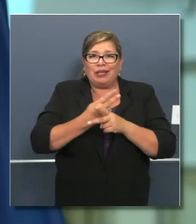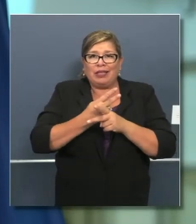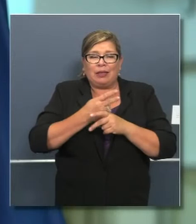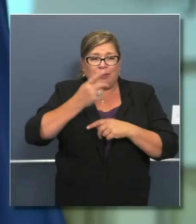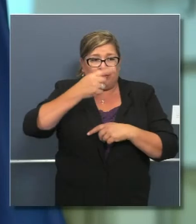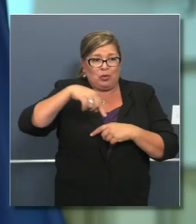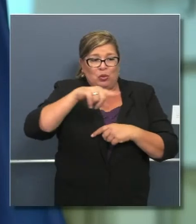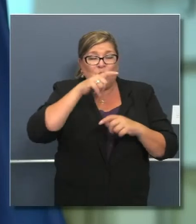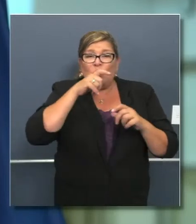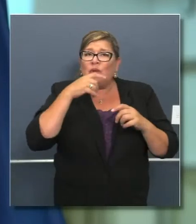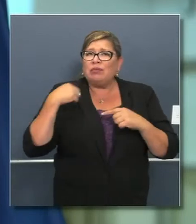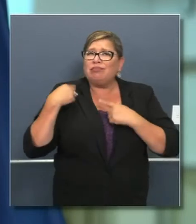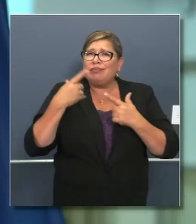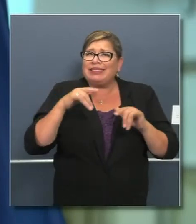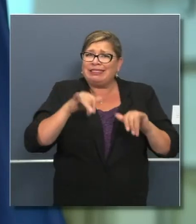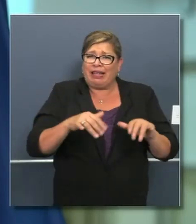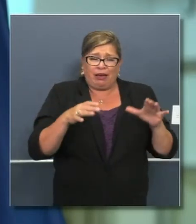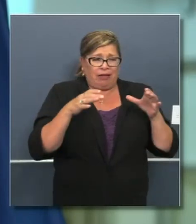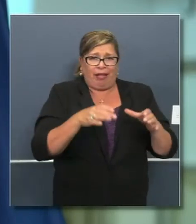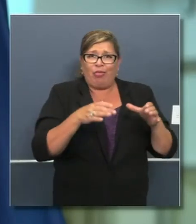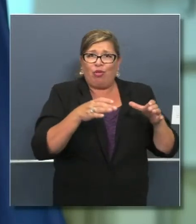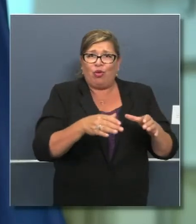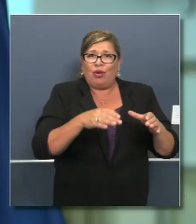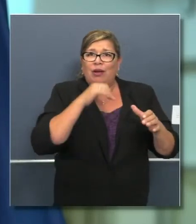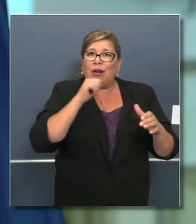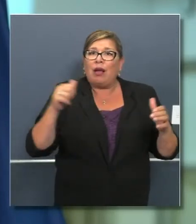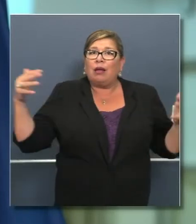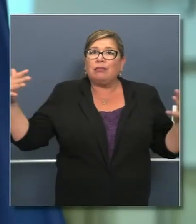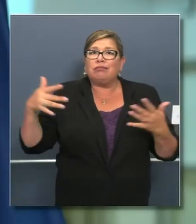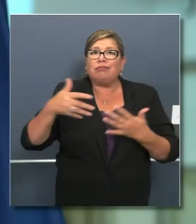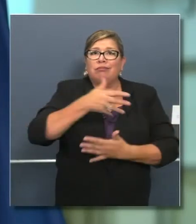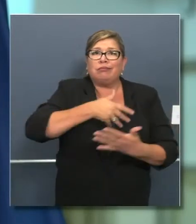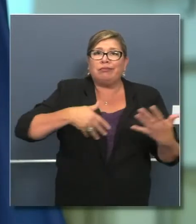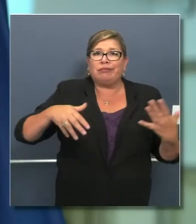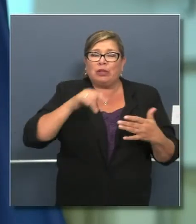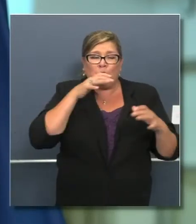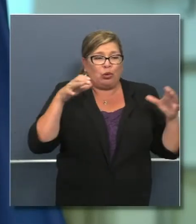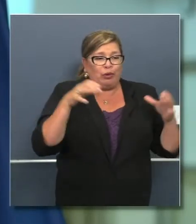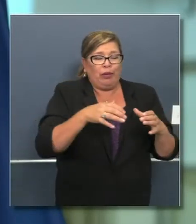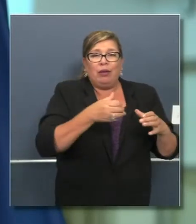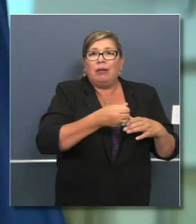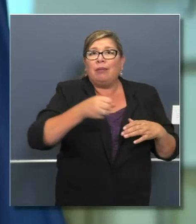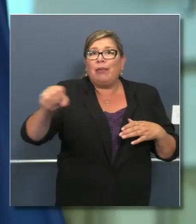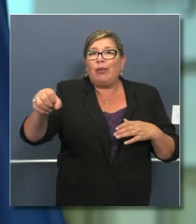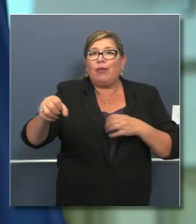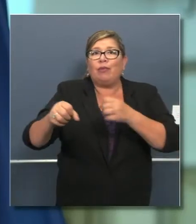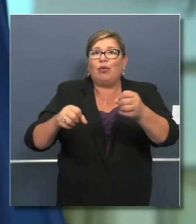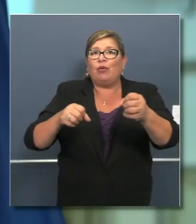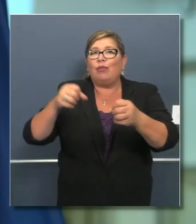together so they stay together so that we're not transporting people to other prisoners prisons